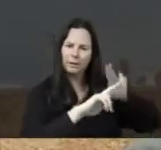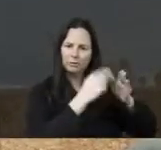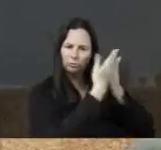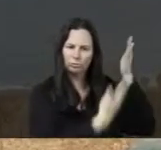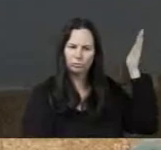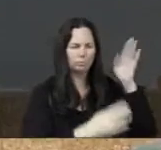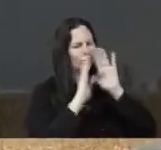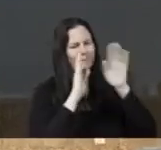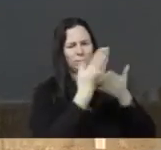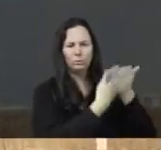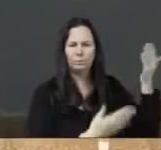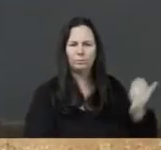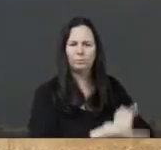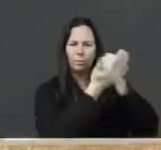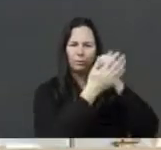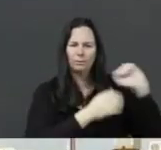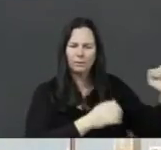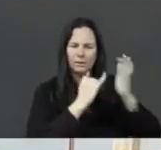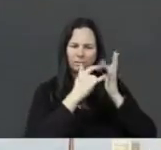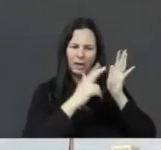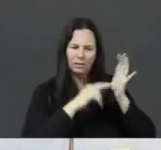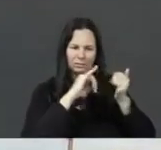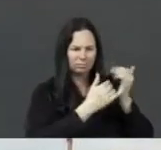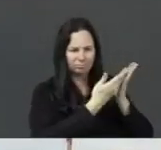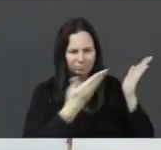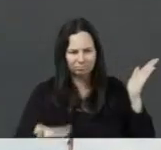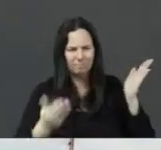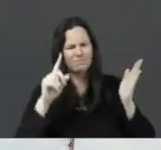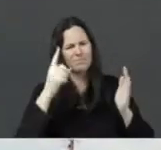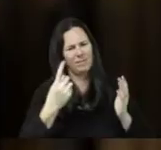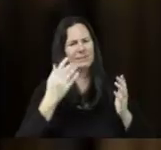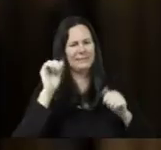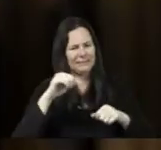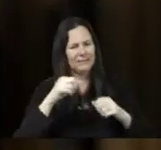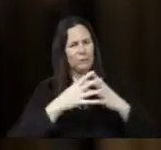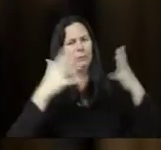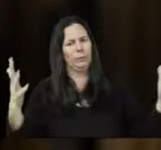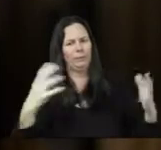is a wonderful story of support for their sons, underlaced, though,